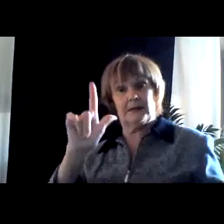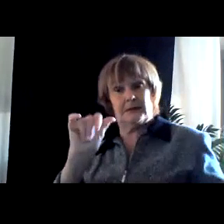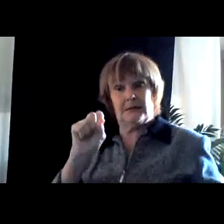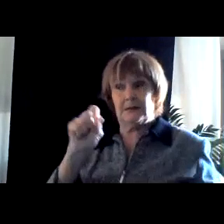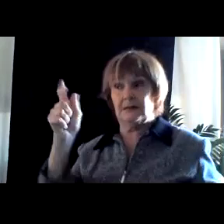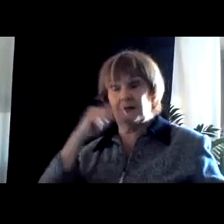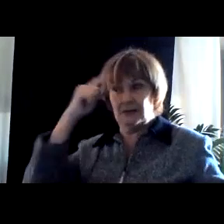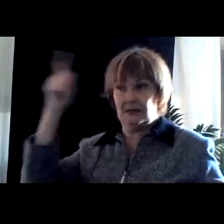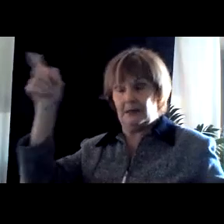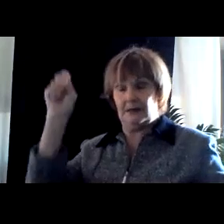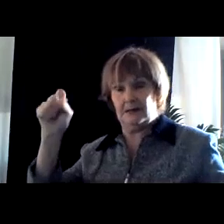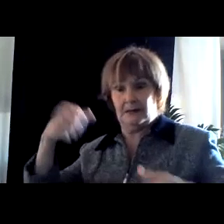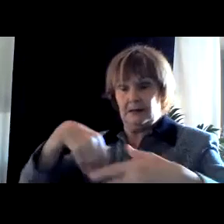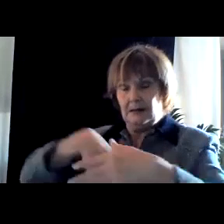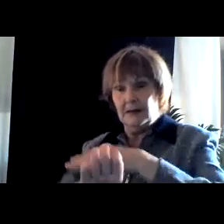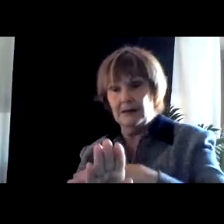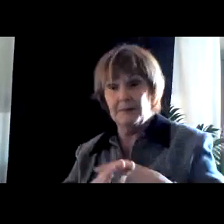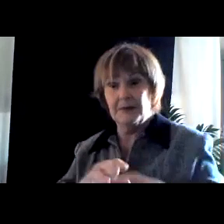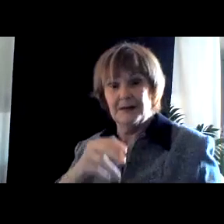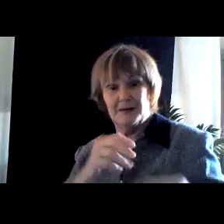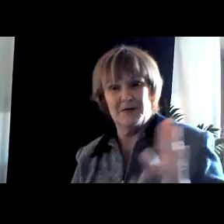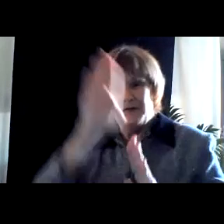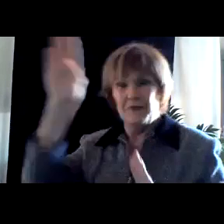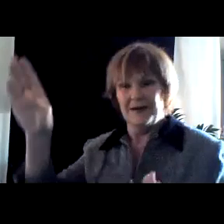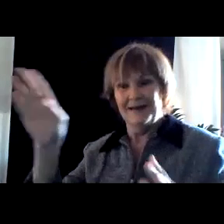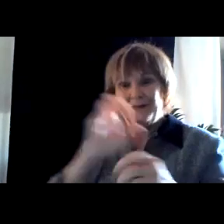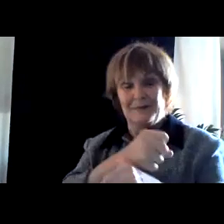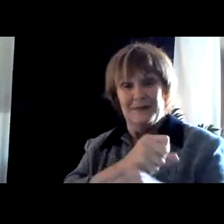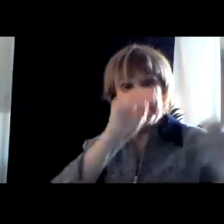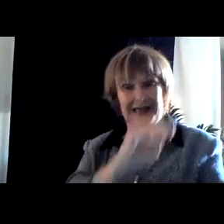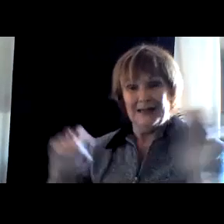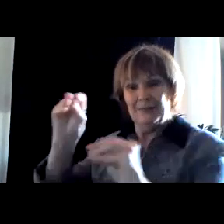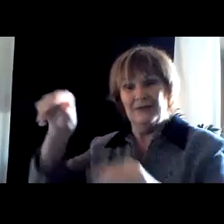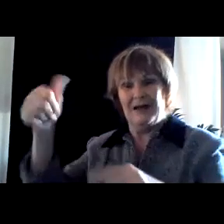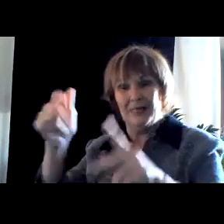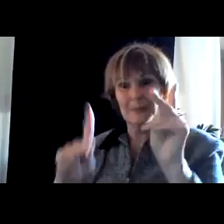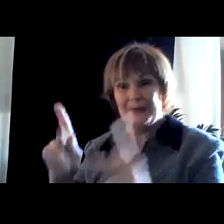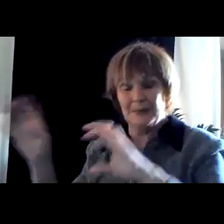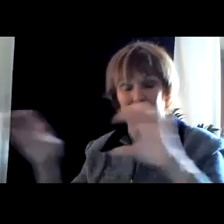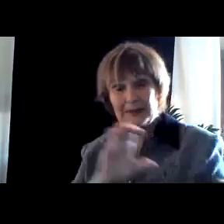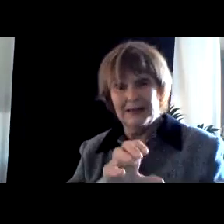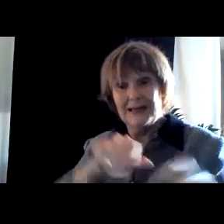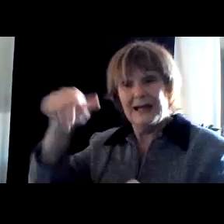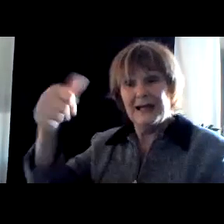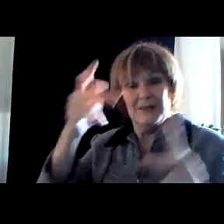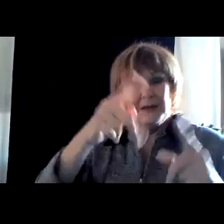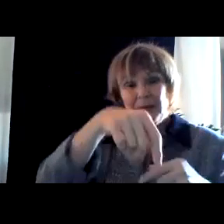and redevelop and kinda move other folks in and keep those other folks out. They're already gone, they've been displaced